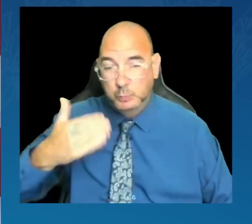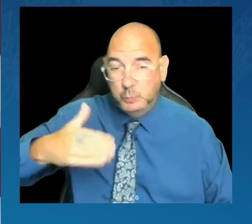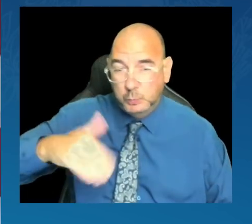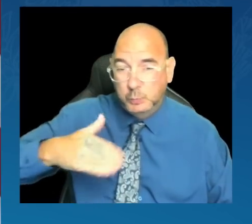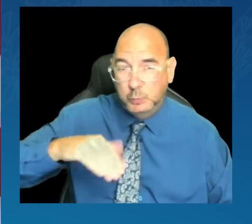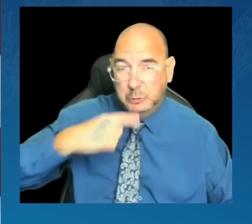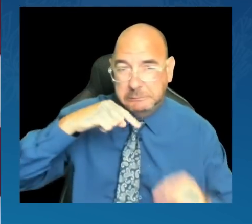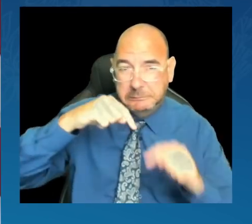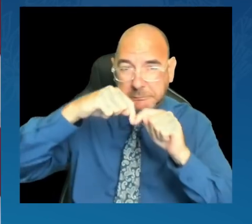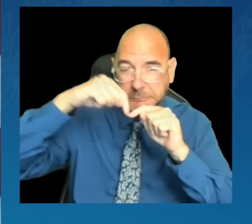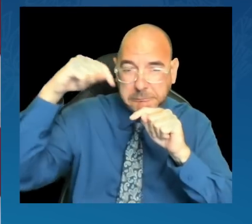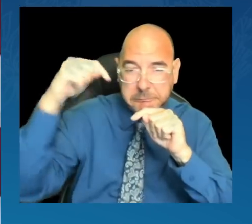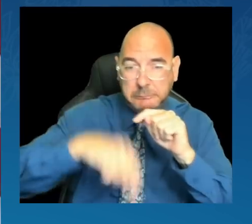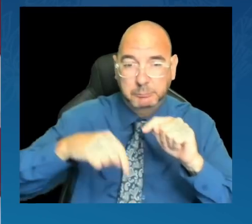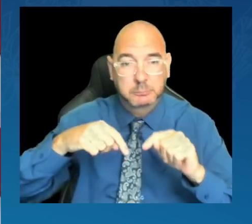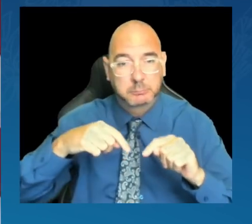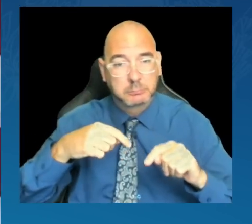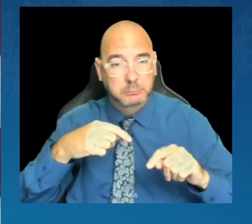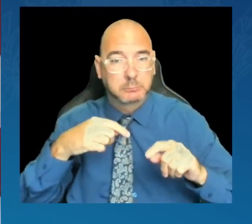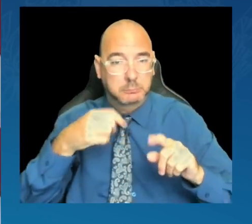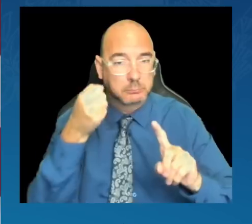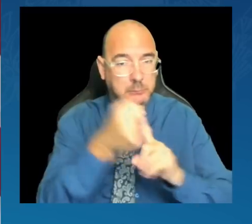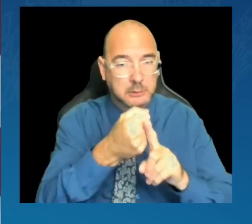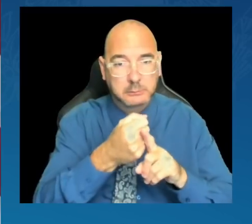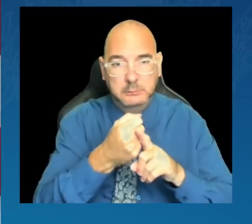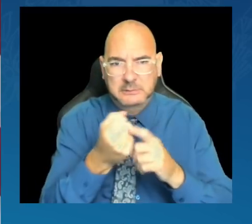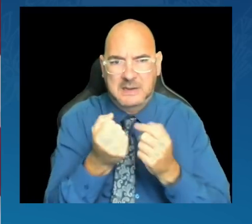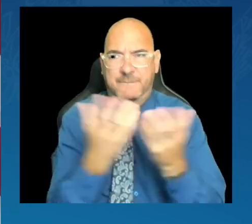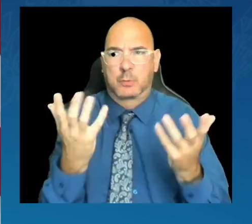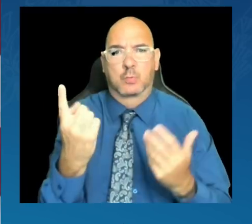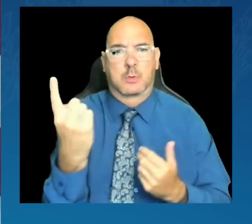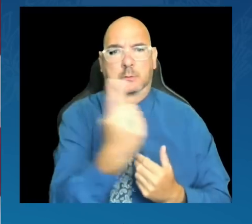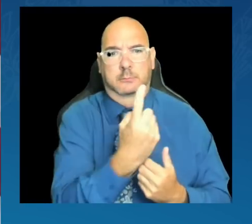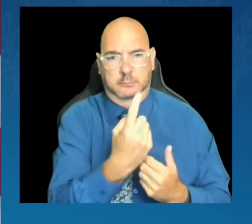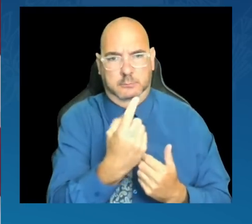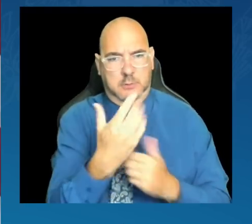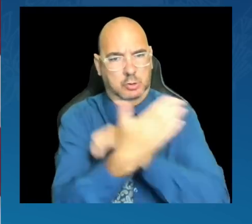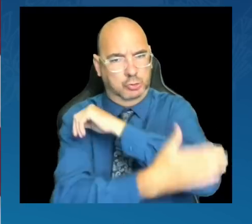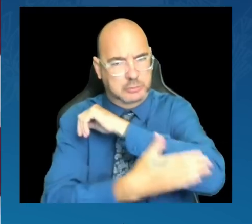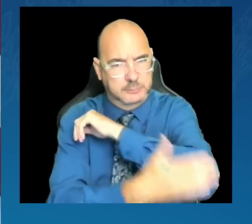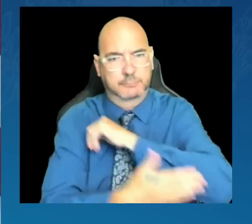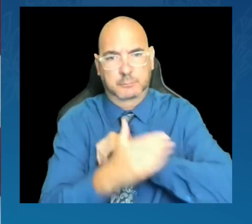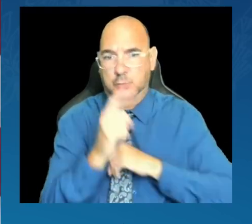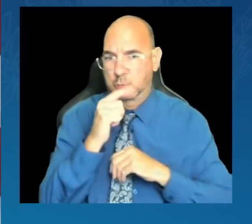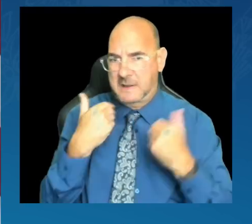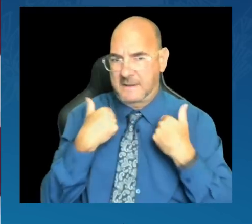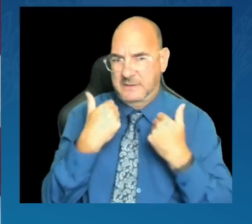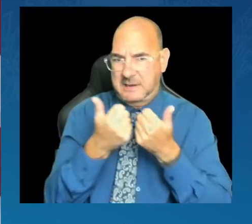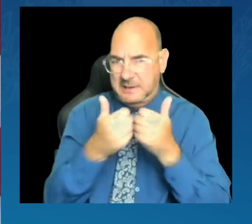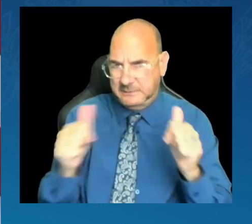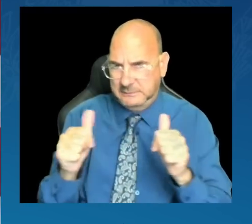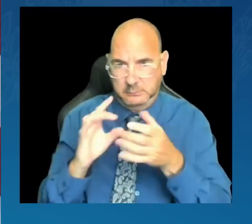on just about everyone in our country who has any association or interest